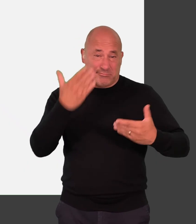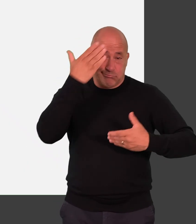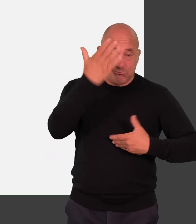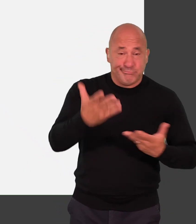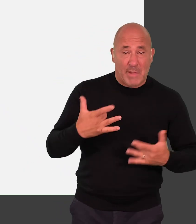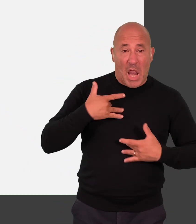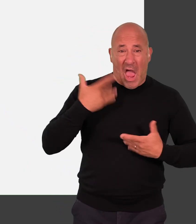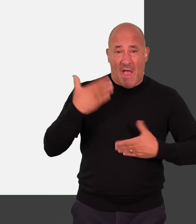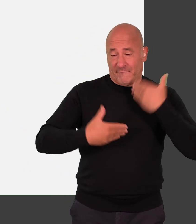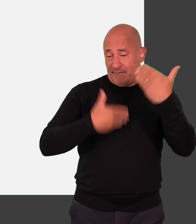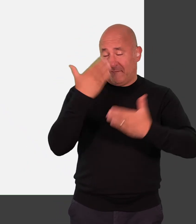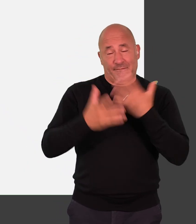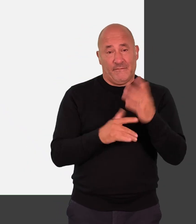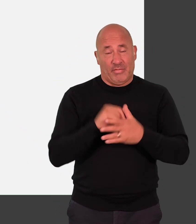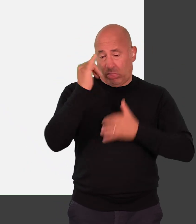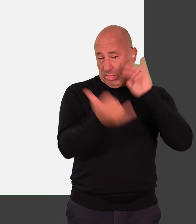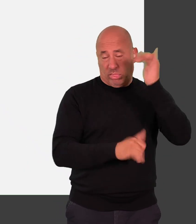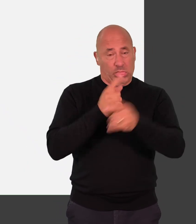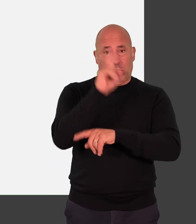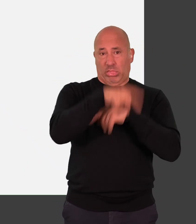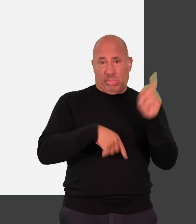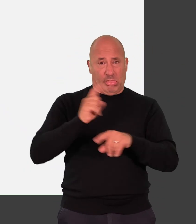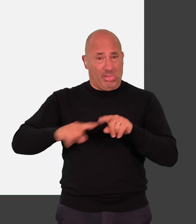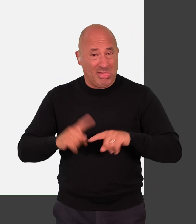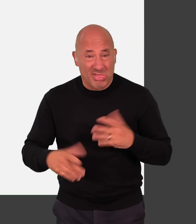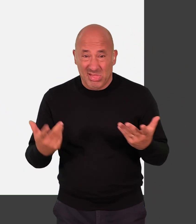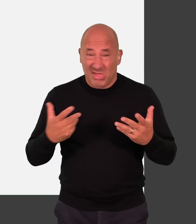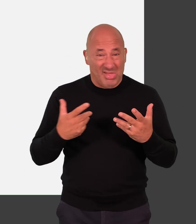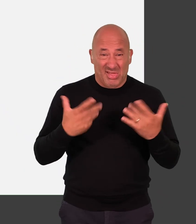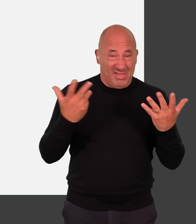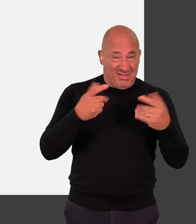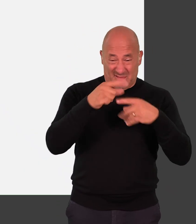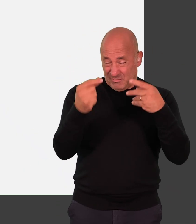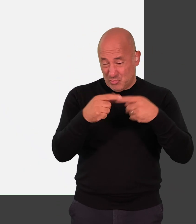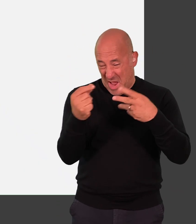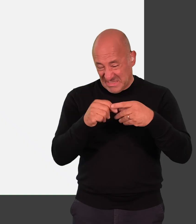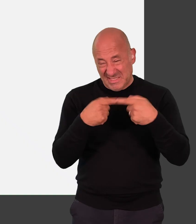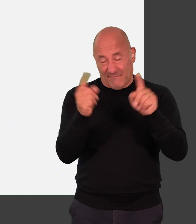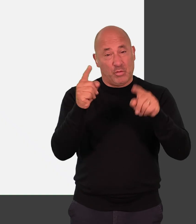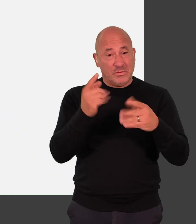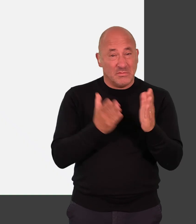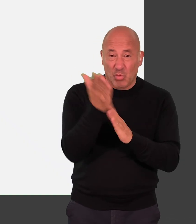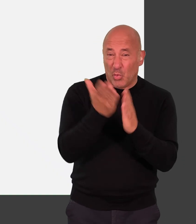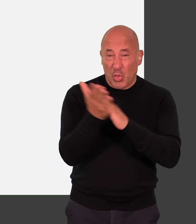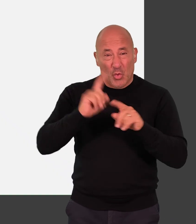and unpredictable variations in everyday life, affecting different strands at different times.